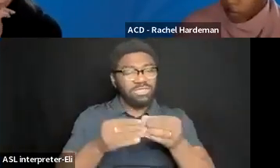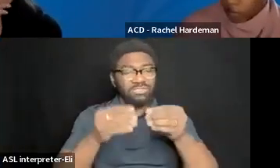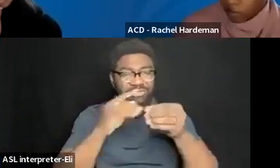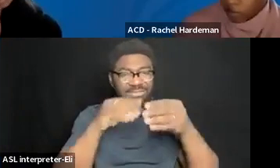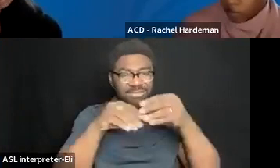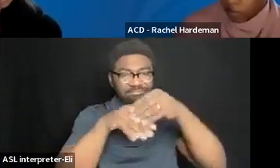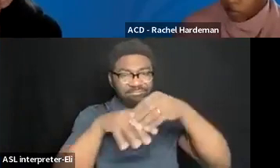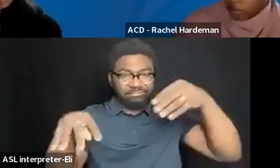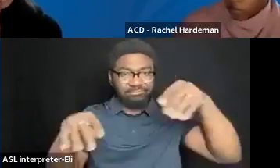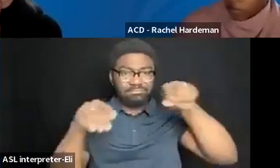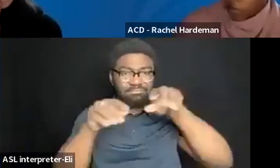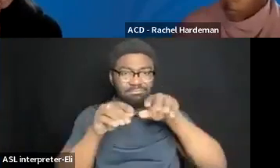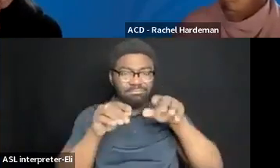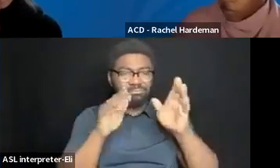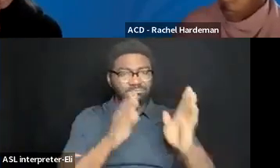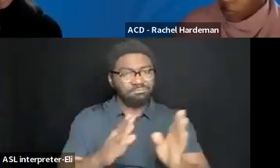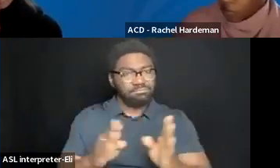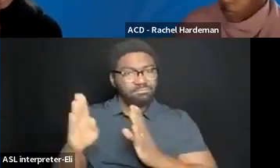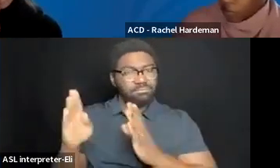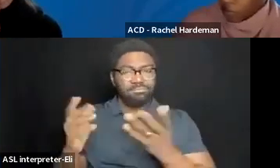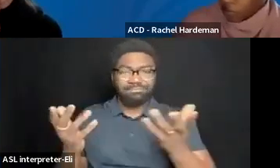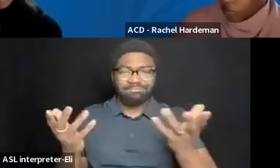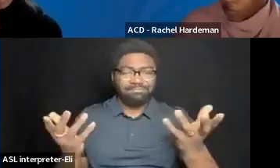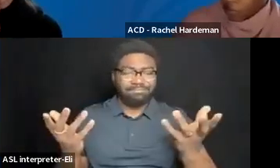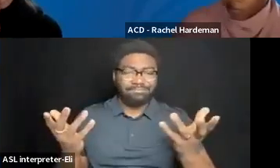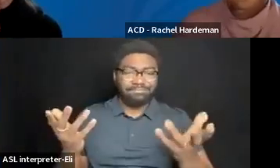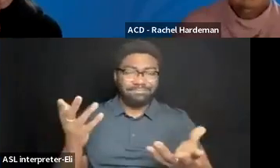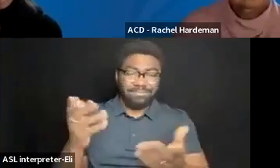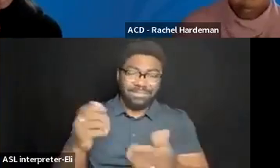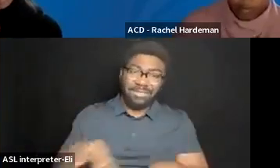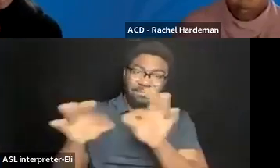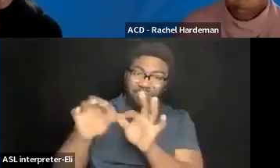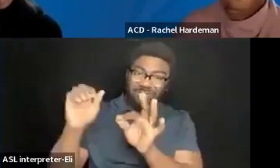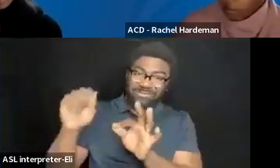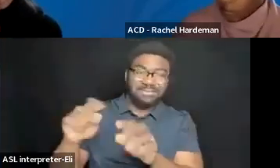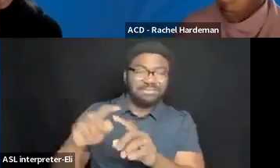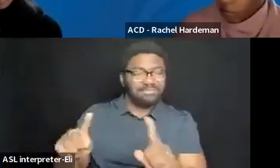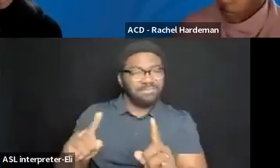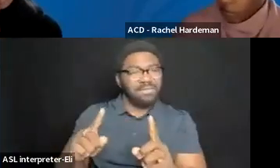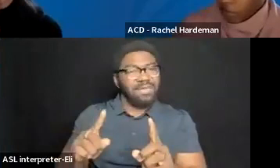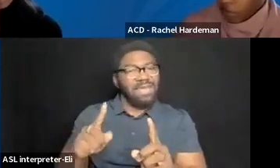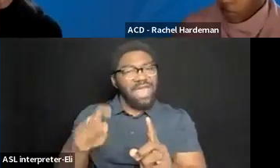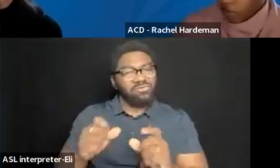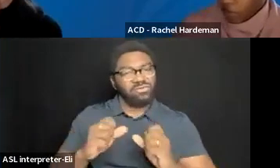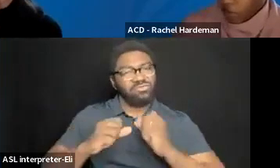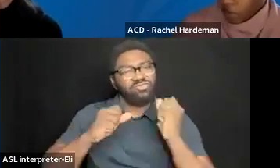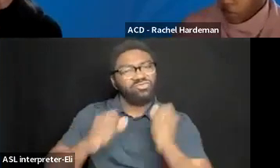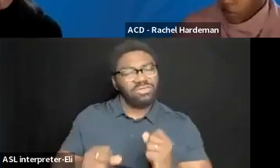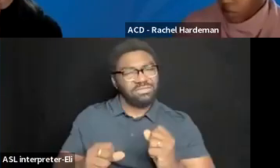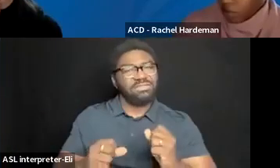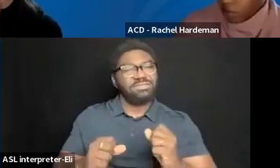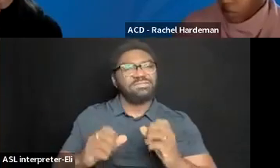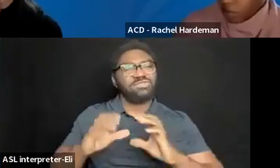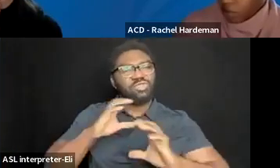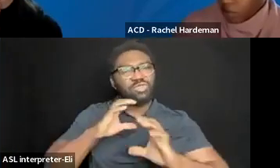with management really strengthening, just like with communications, the savvy and the capacity